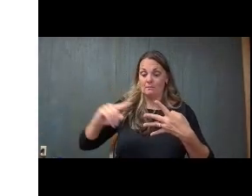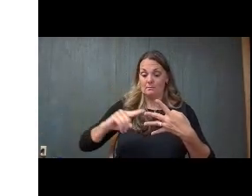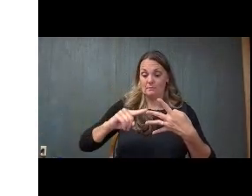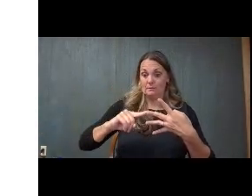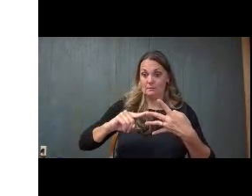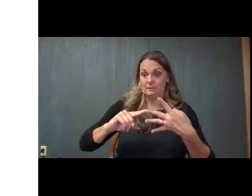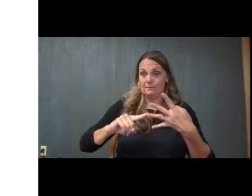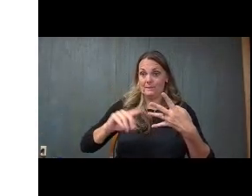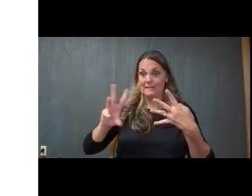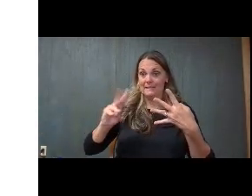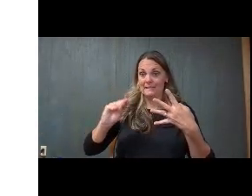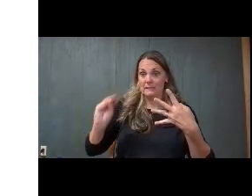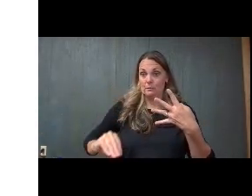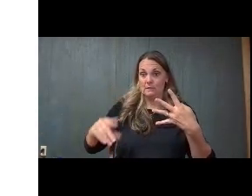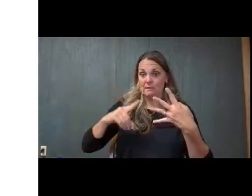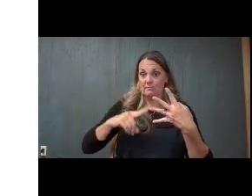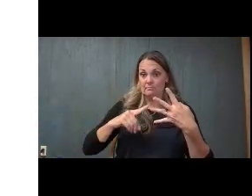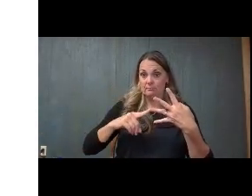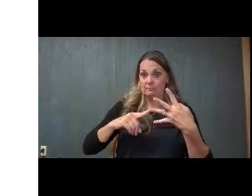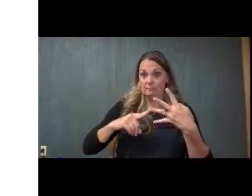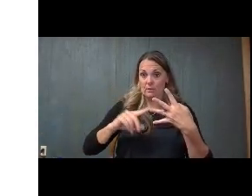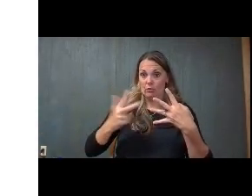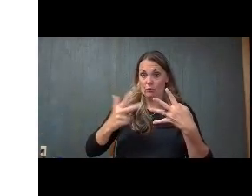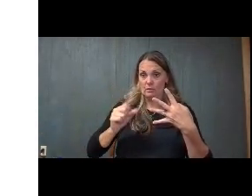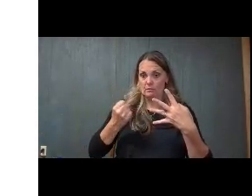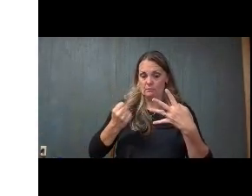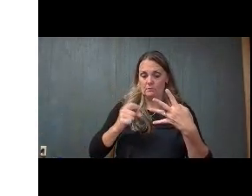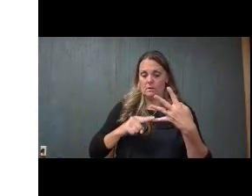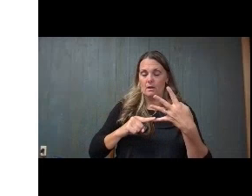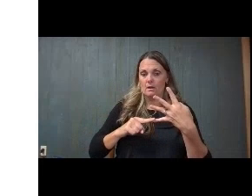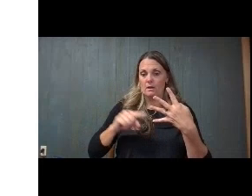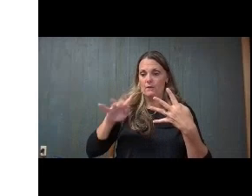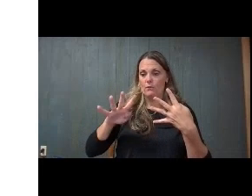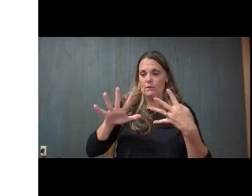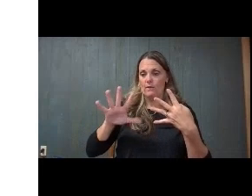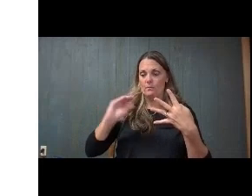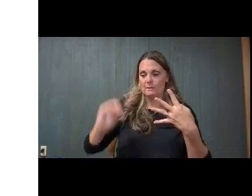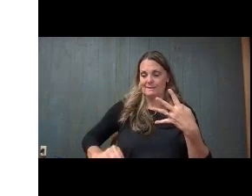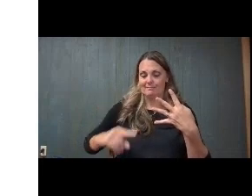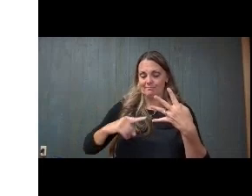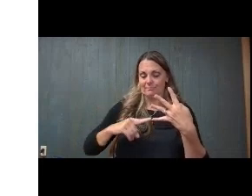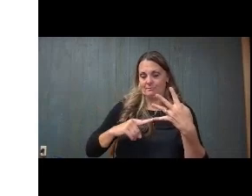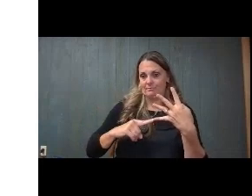60% in year three, and 45% in year four range.